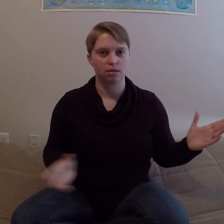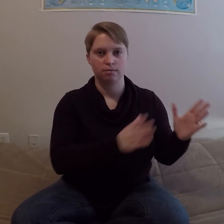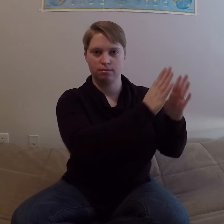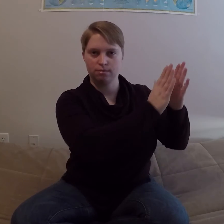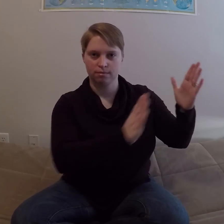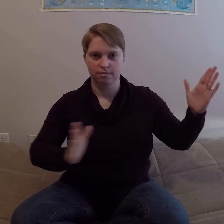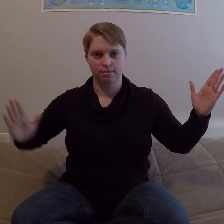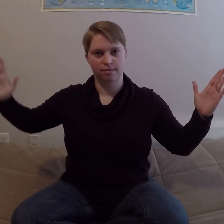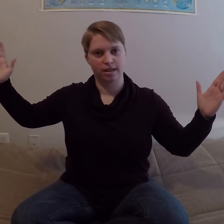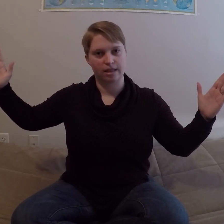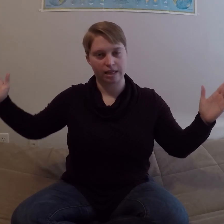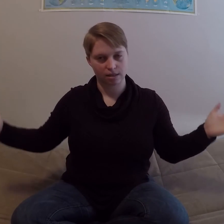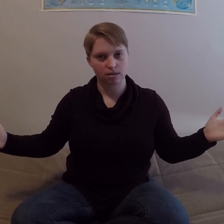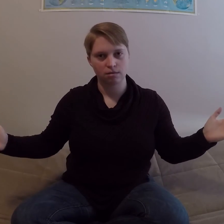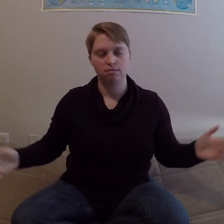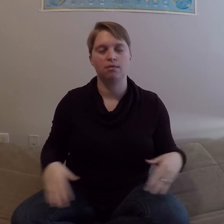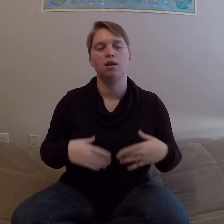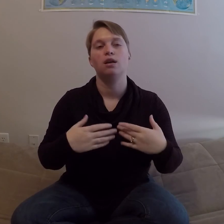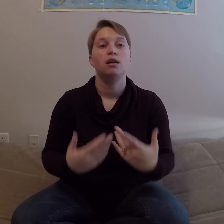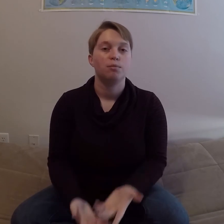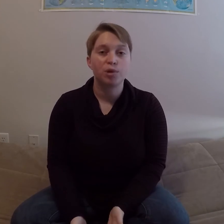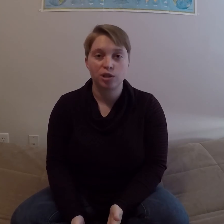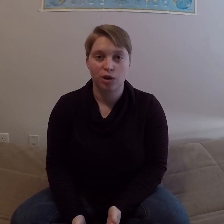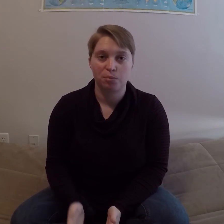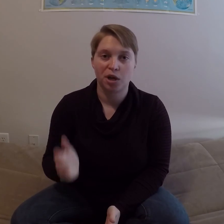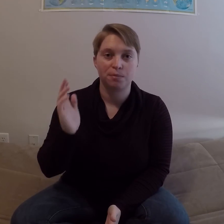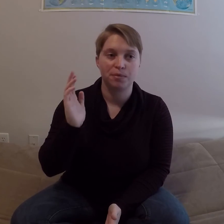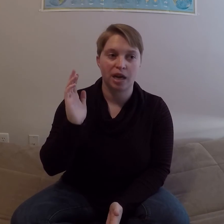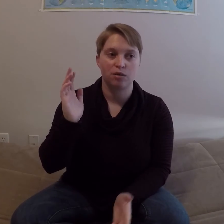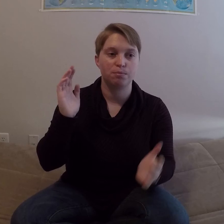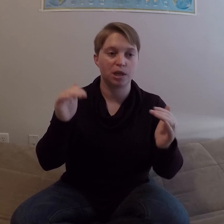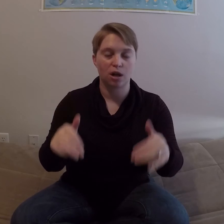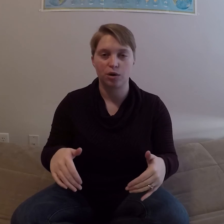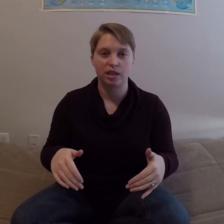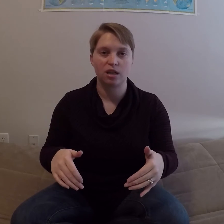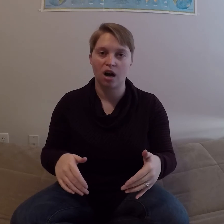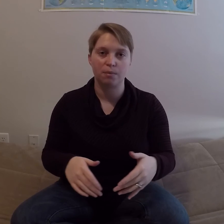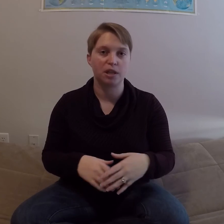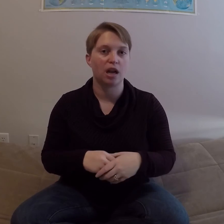lesson, please drop them down below in the comment